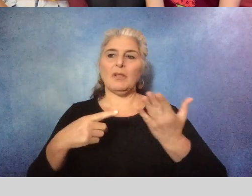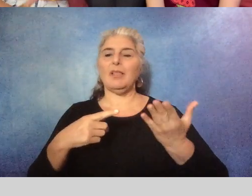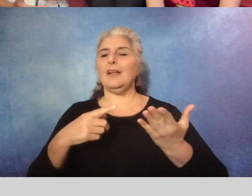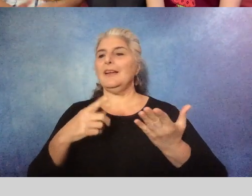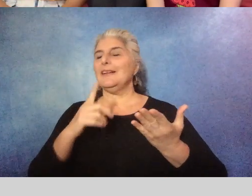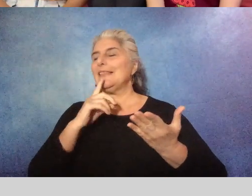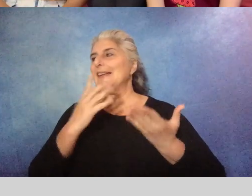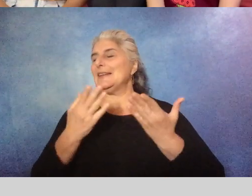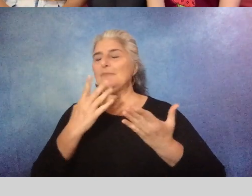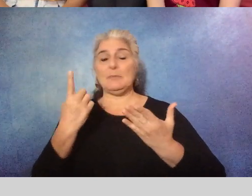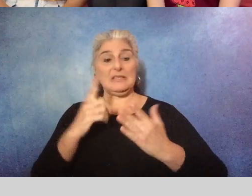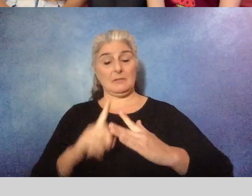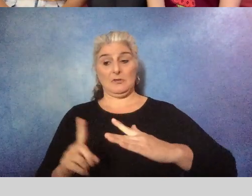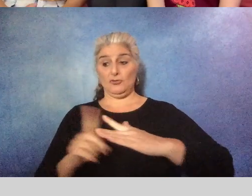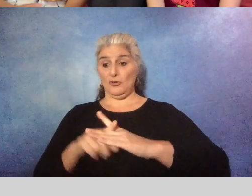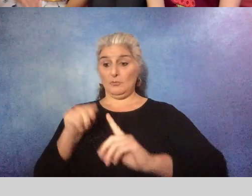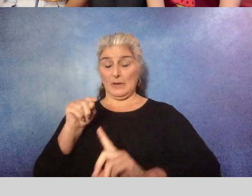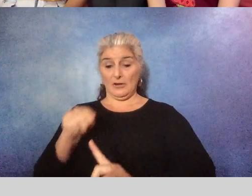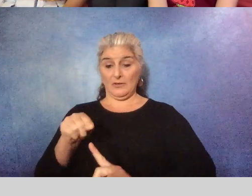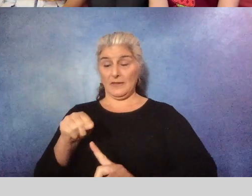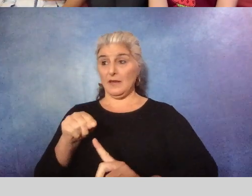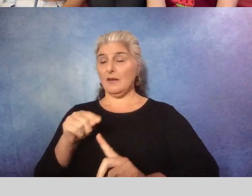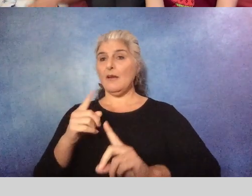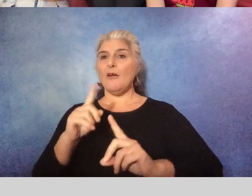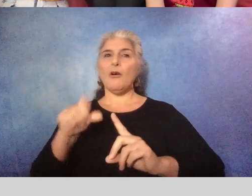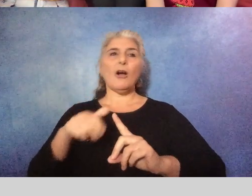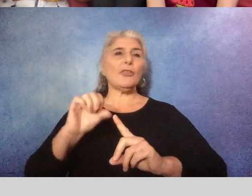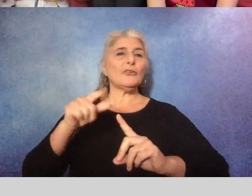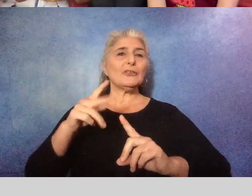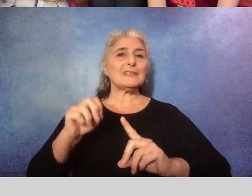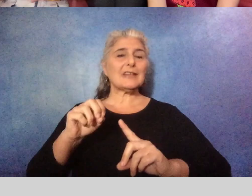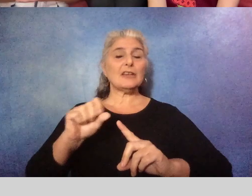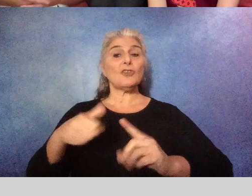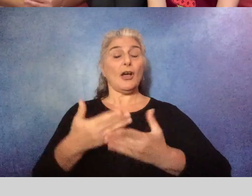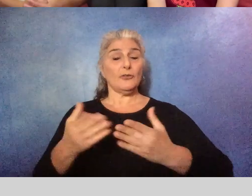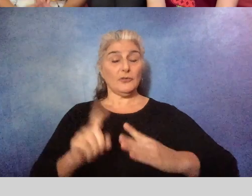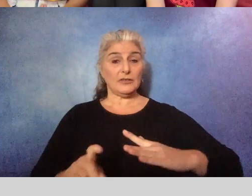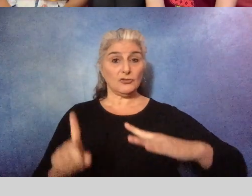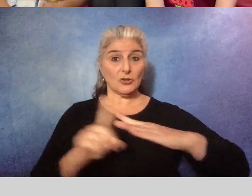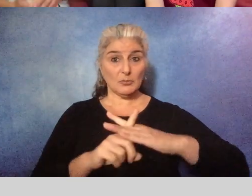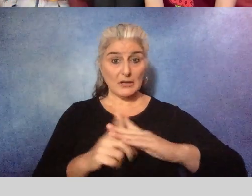that something should appear. If you're in that other stage, something else should appear.